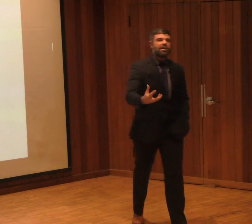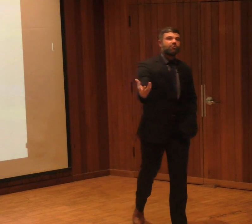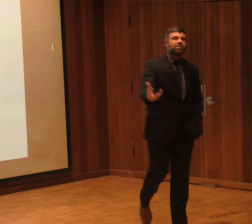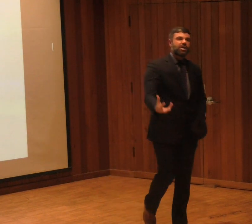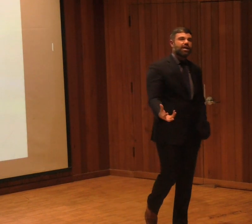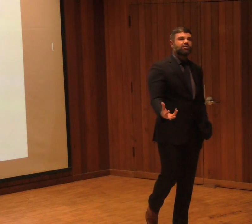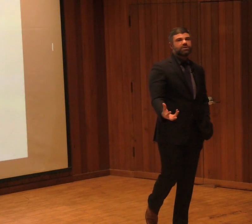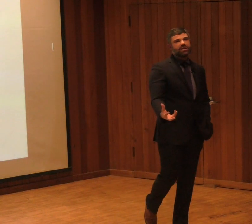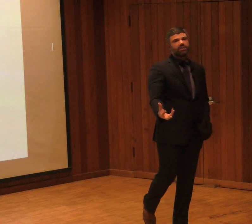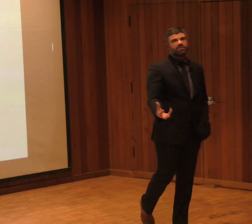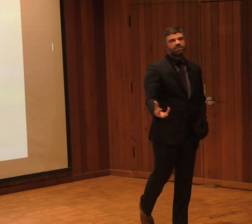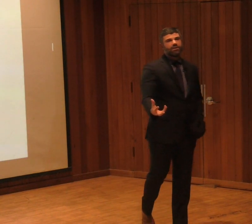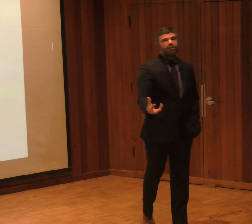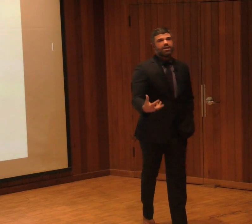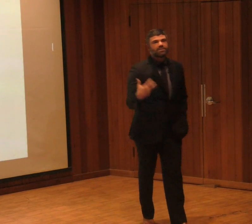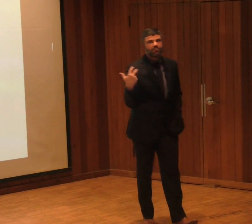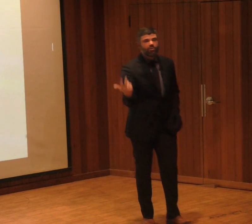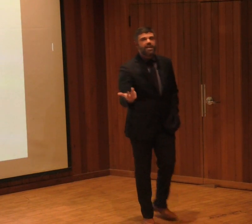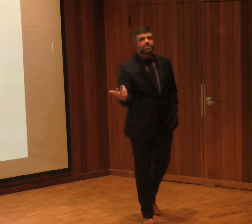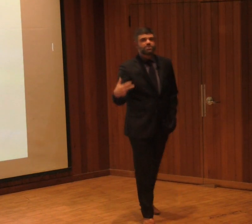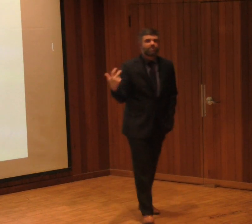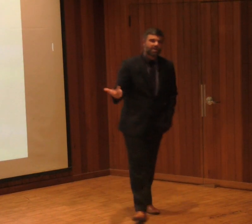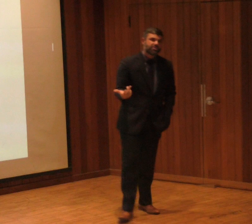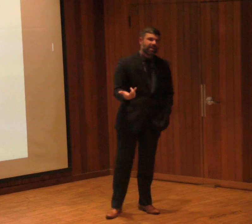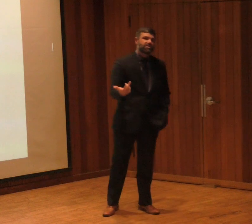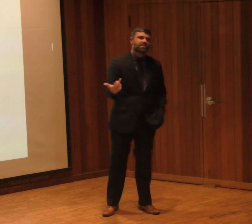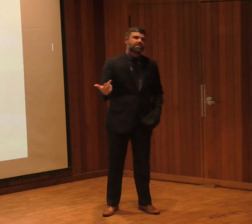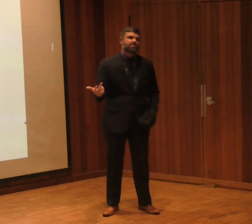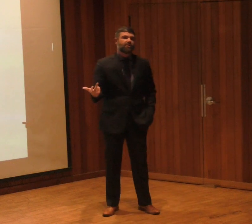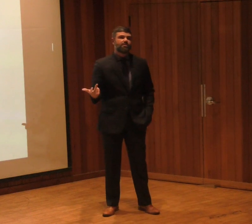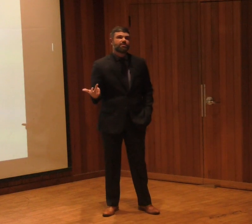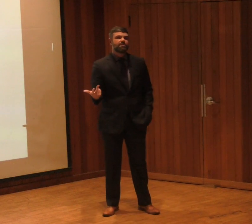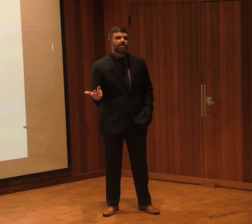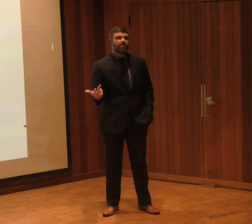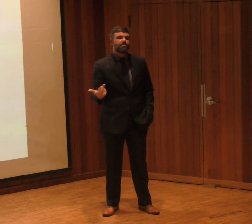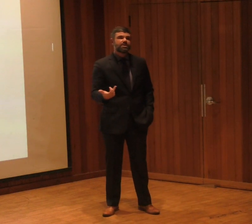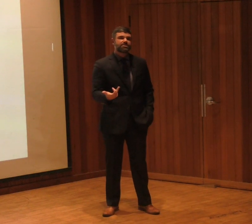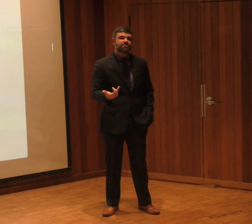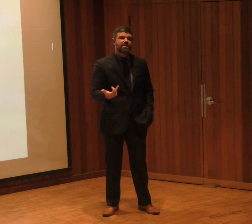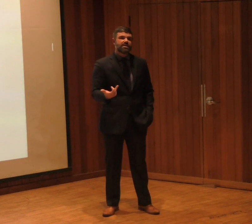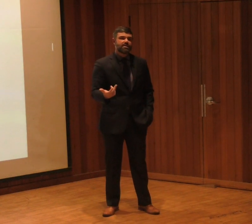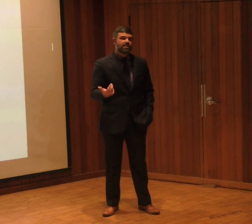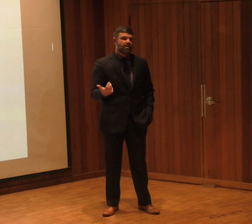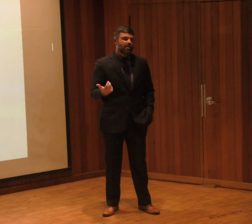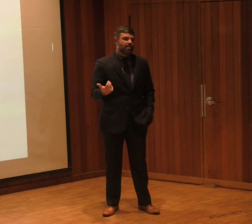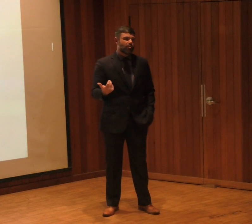Can we change things? Is it right to try and change things in our own history?